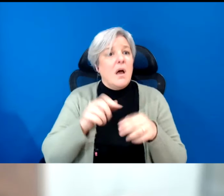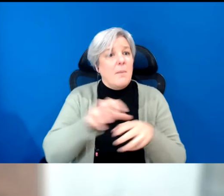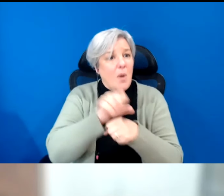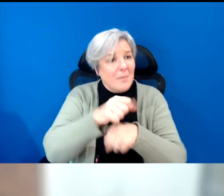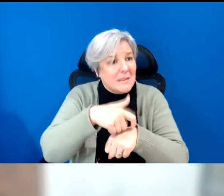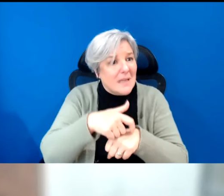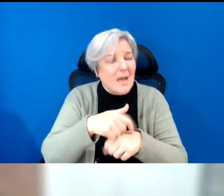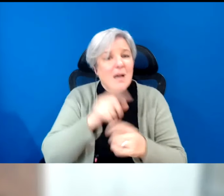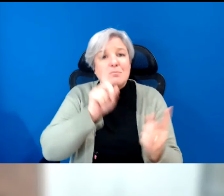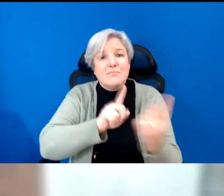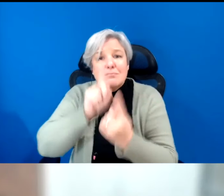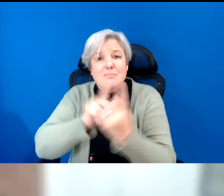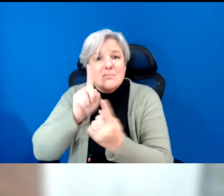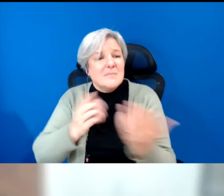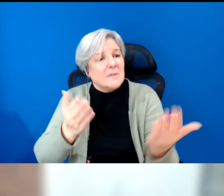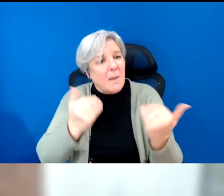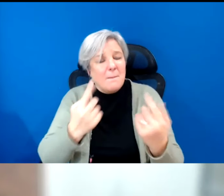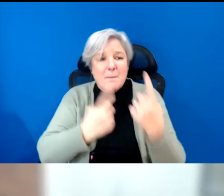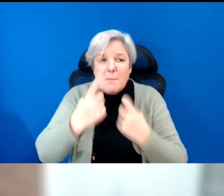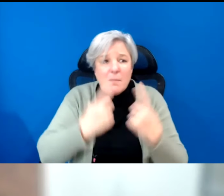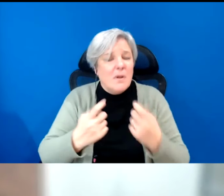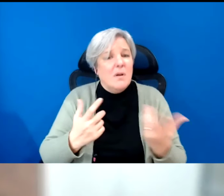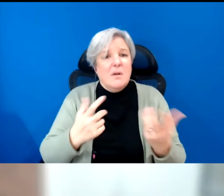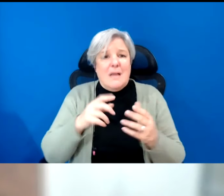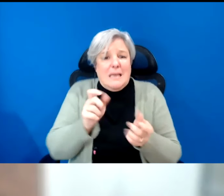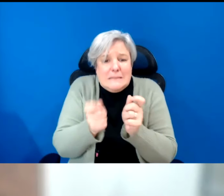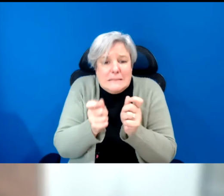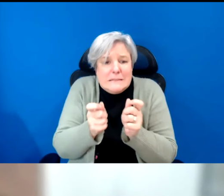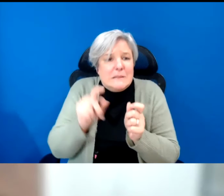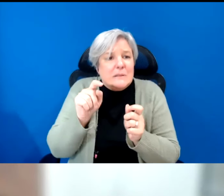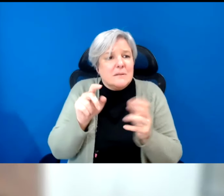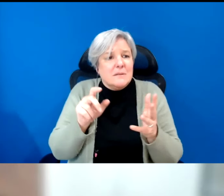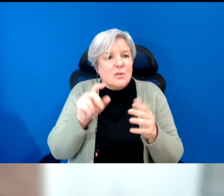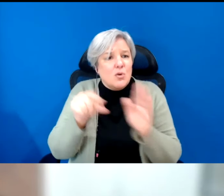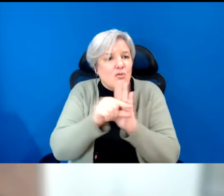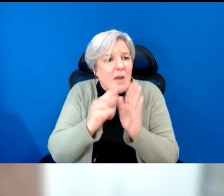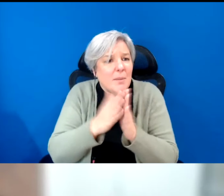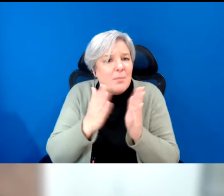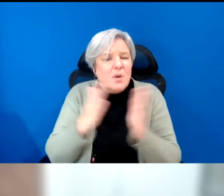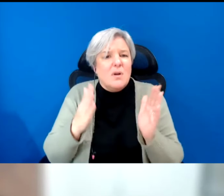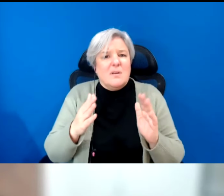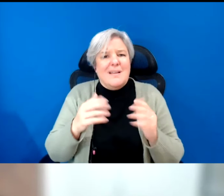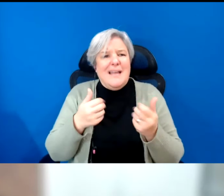questions about how to tune up your your grade book by getting rid of those superfluous columns